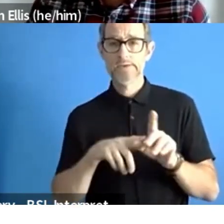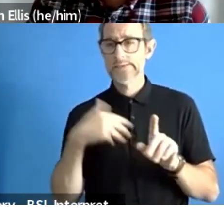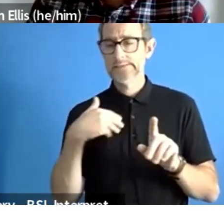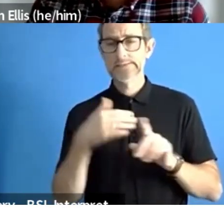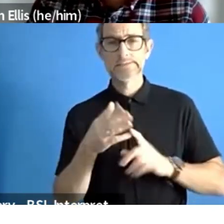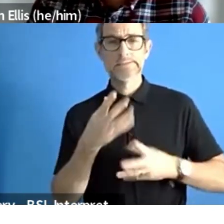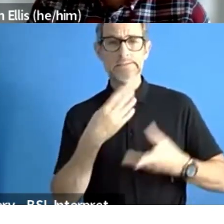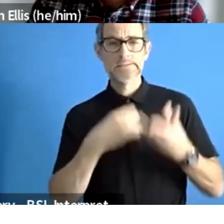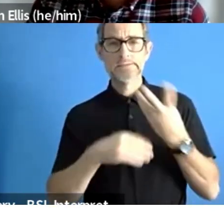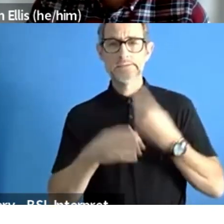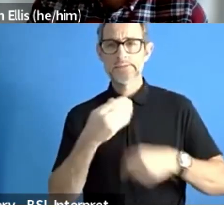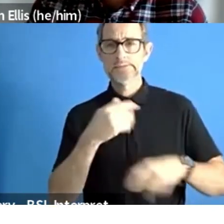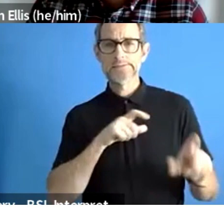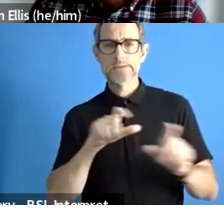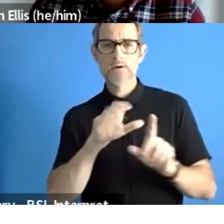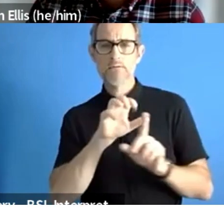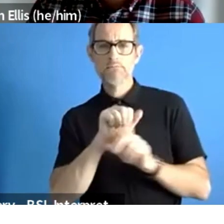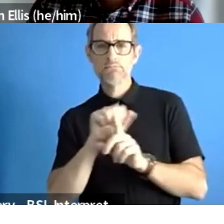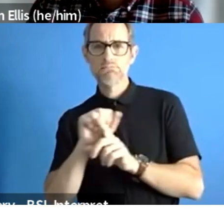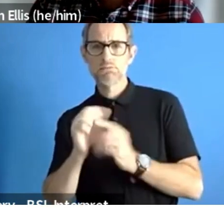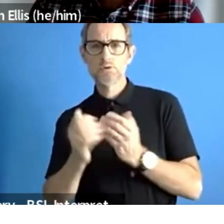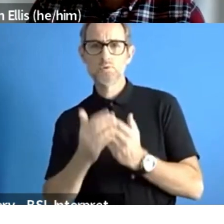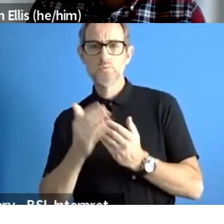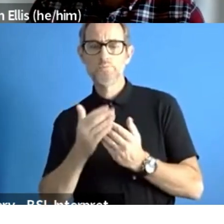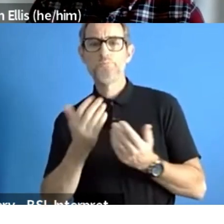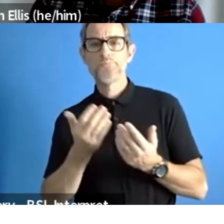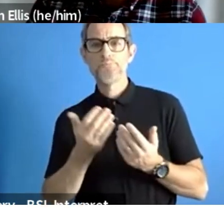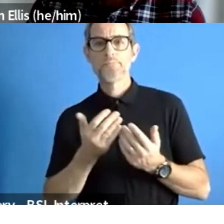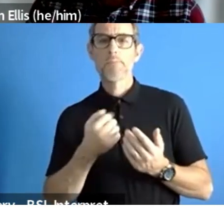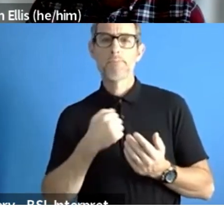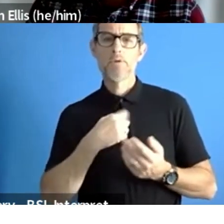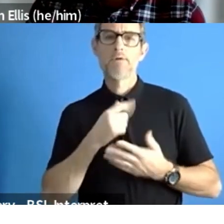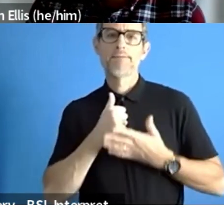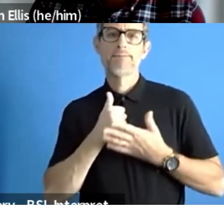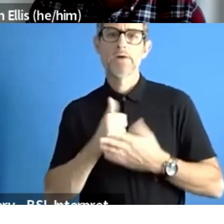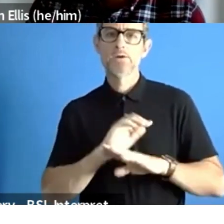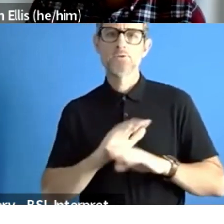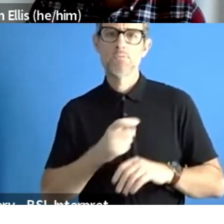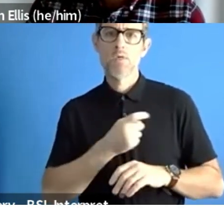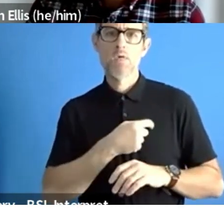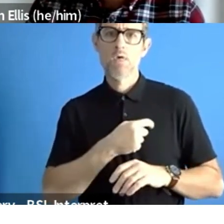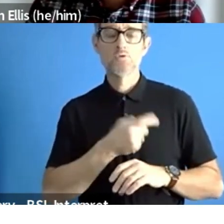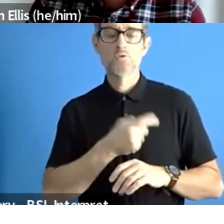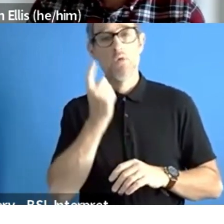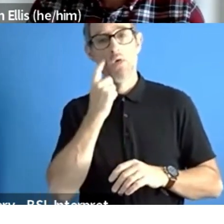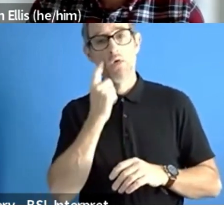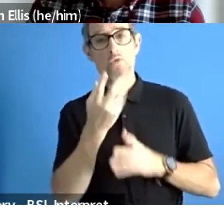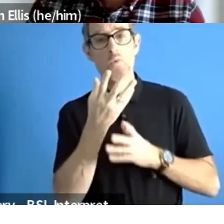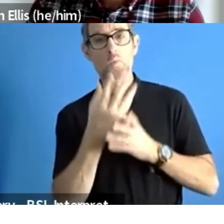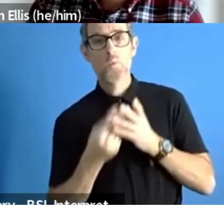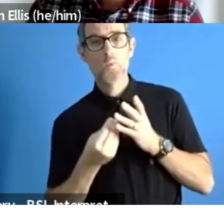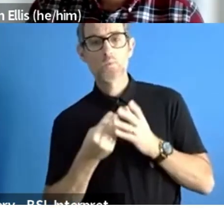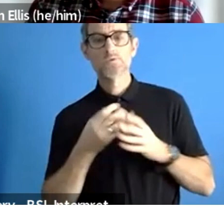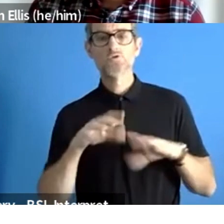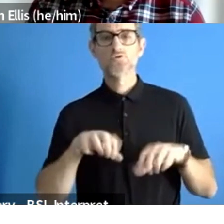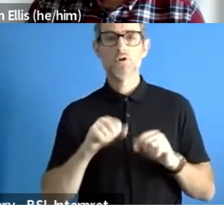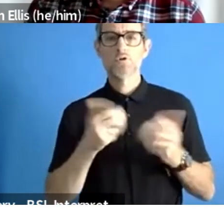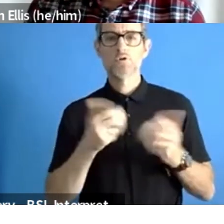still seeing new stuff so my advice is don't be afraid, just start somewhere. Fantastic.